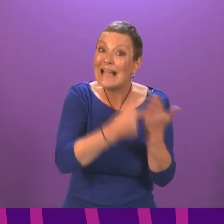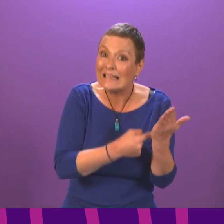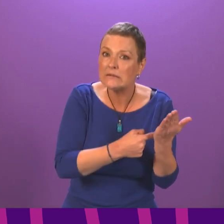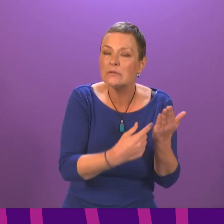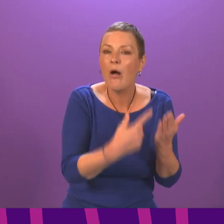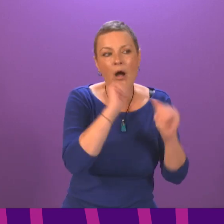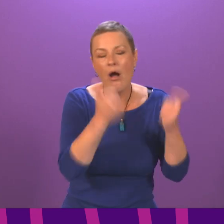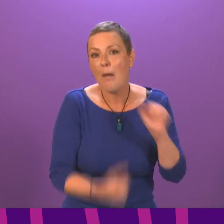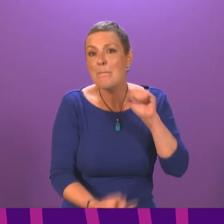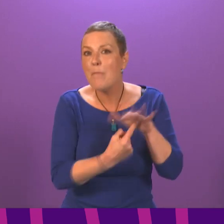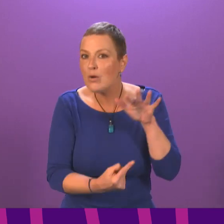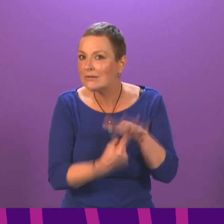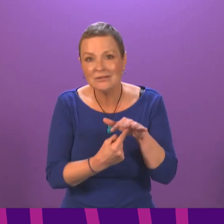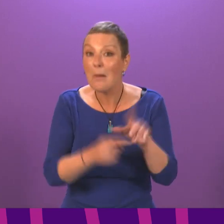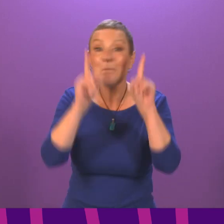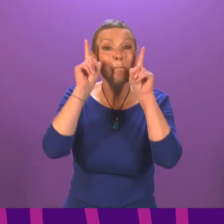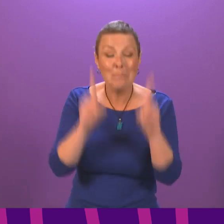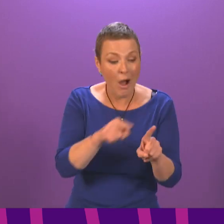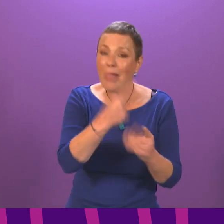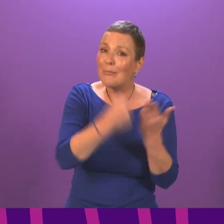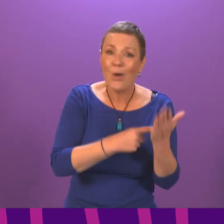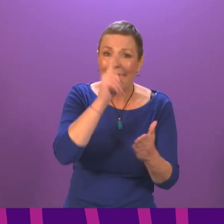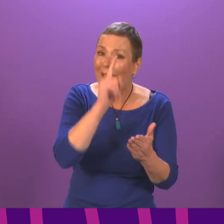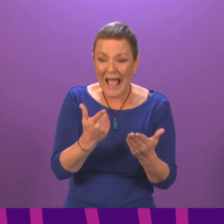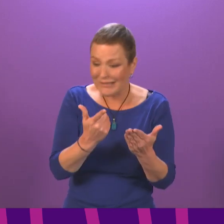clinical practice, but none can cover all eventualities.”